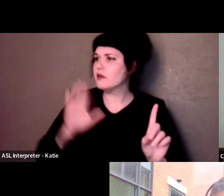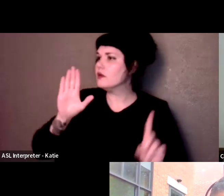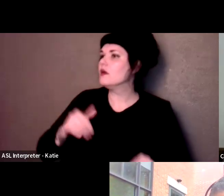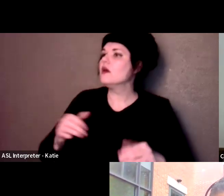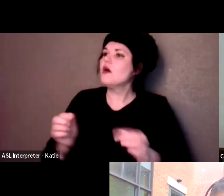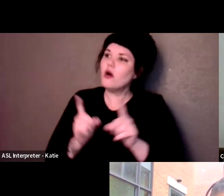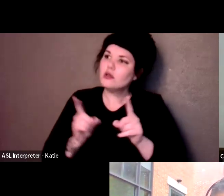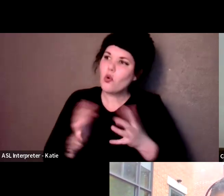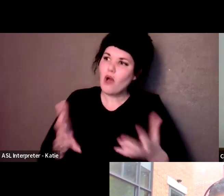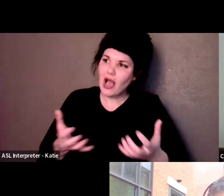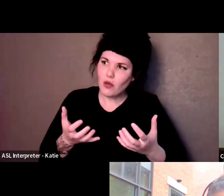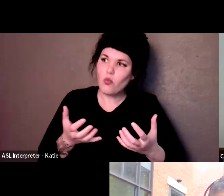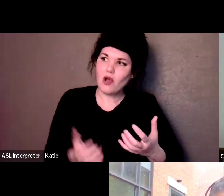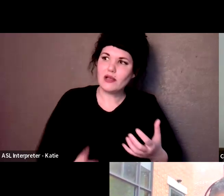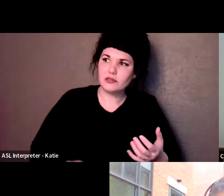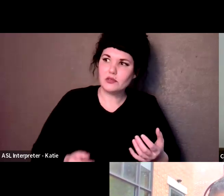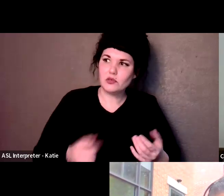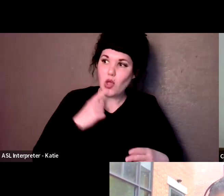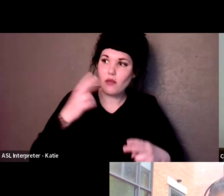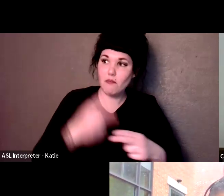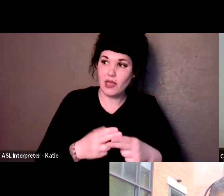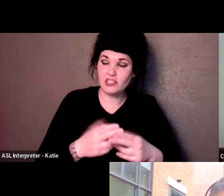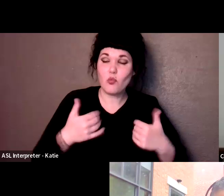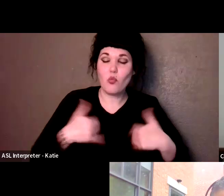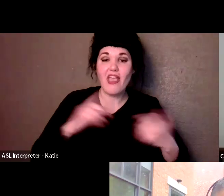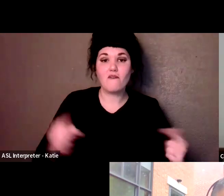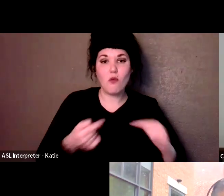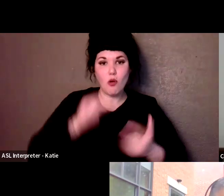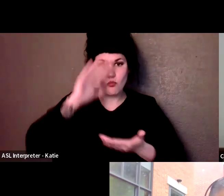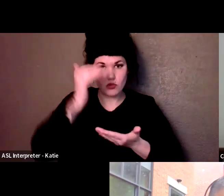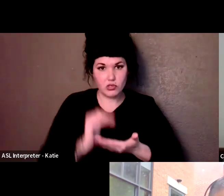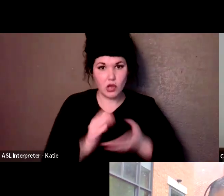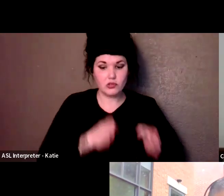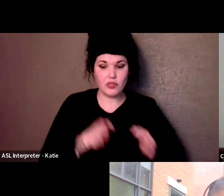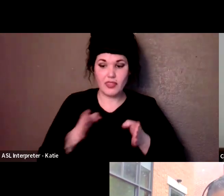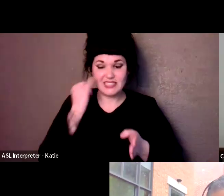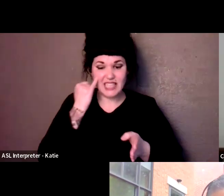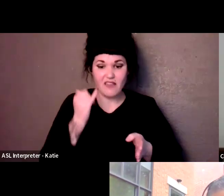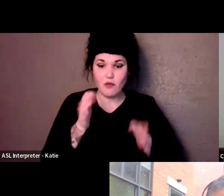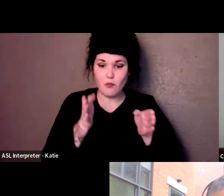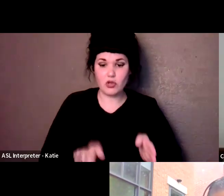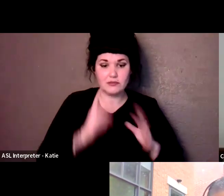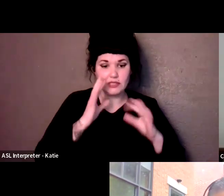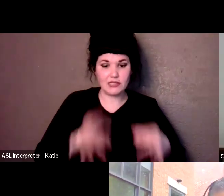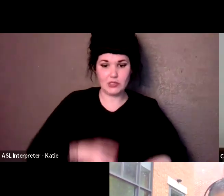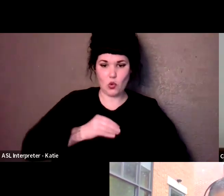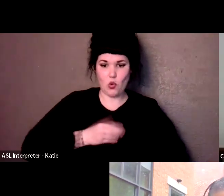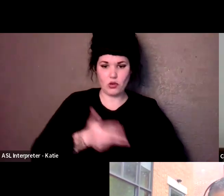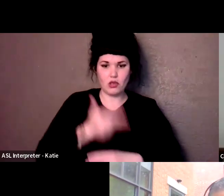folks can do if they choose to own guns. Putting multiple steps in between you accessing it, putting